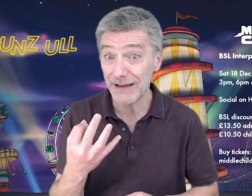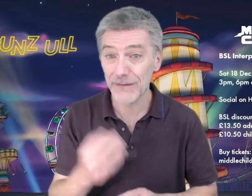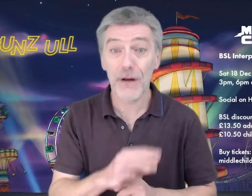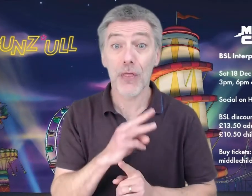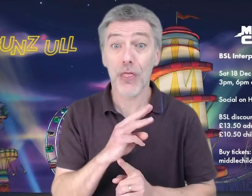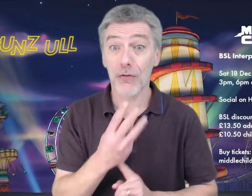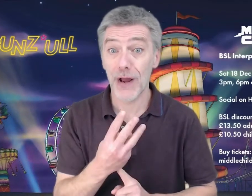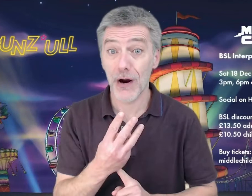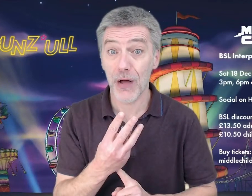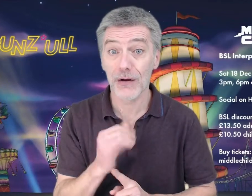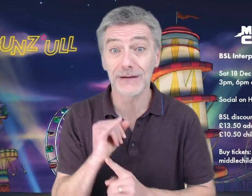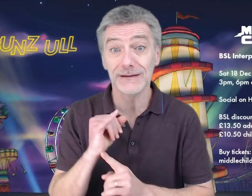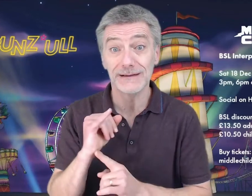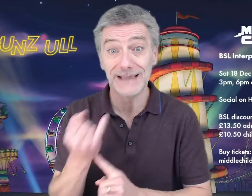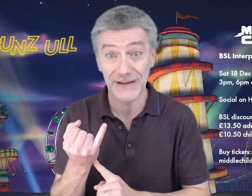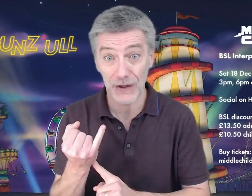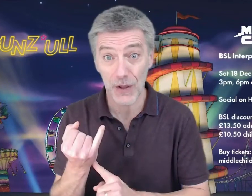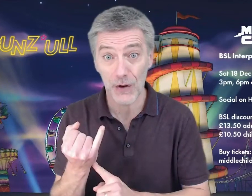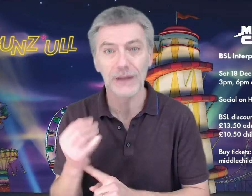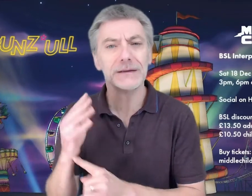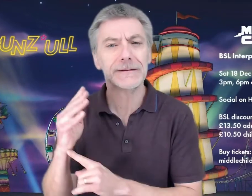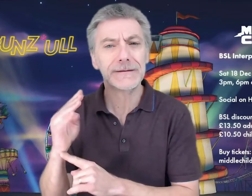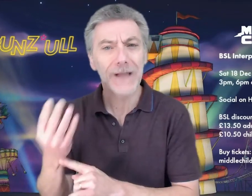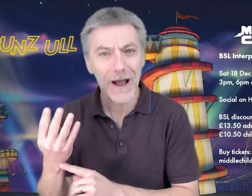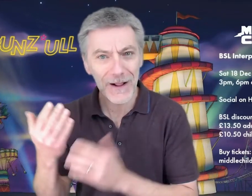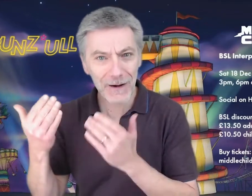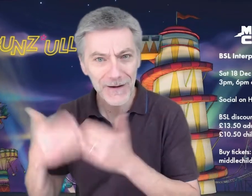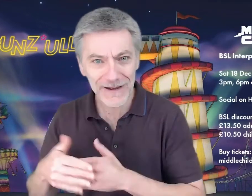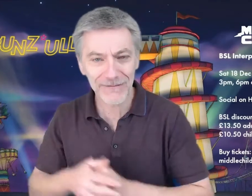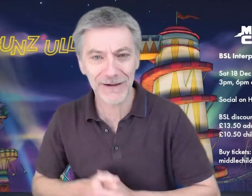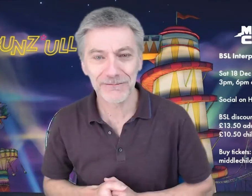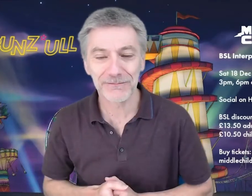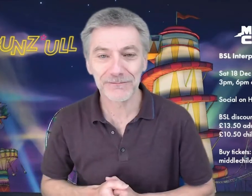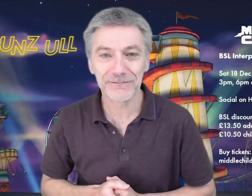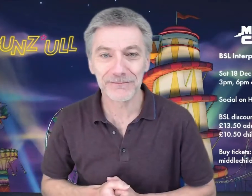Sat 18 Dec at 3pm, 6pm and 9pm